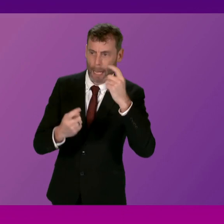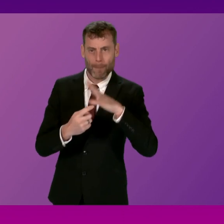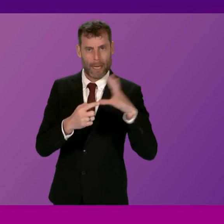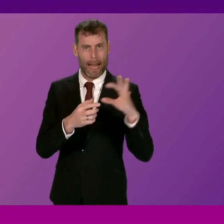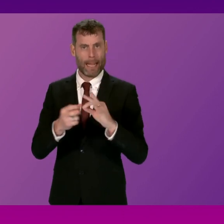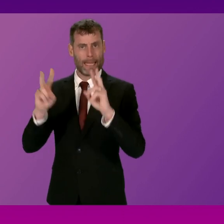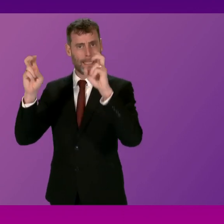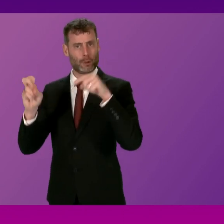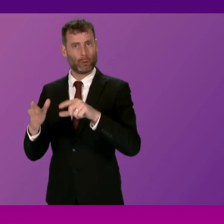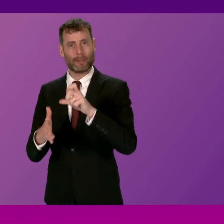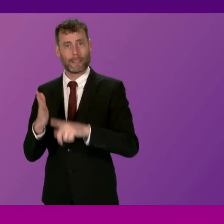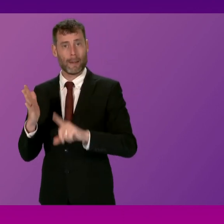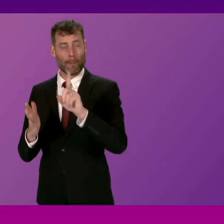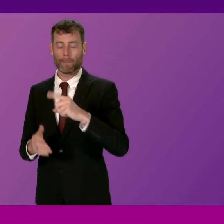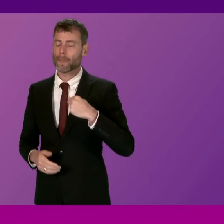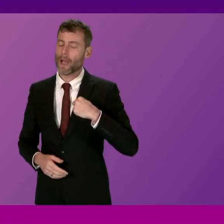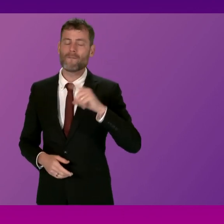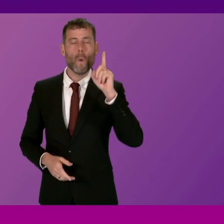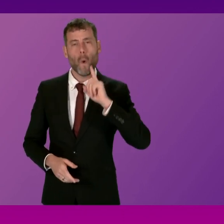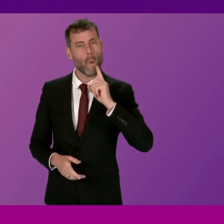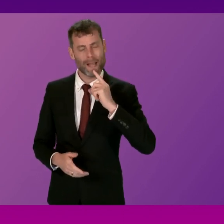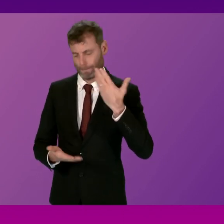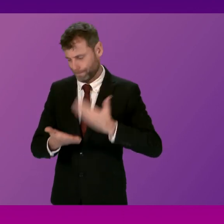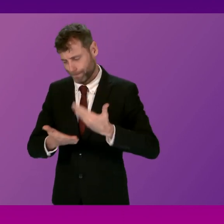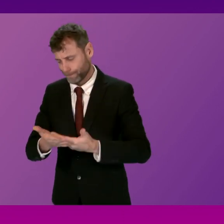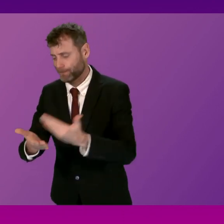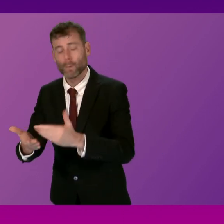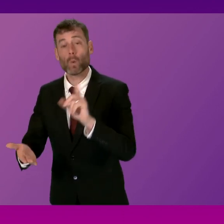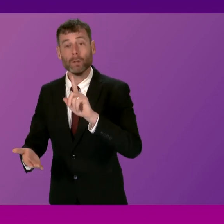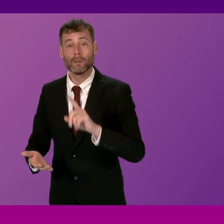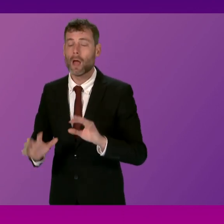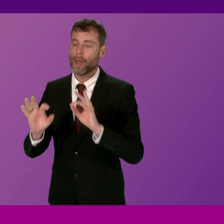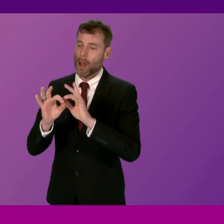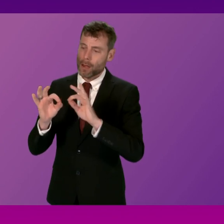that this afternoon—and I have, during my time in Parliament, fought to ensure that that is the case.